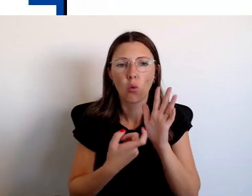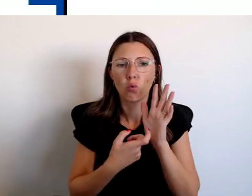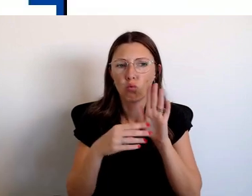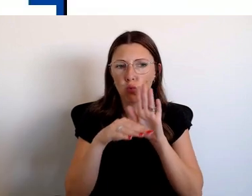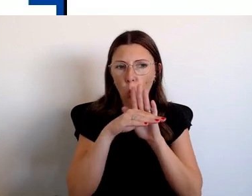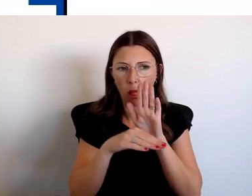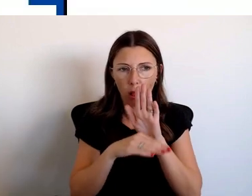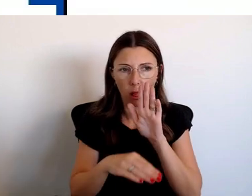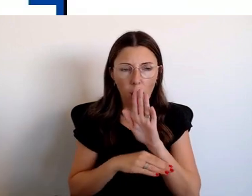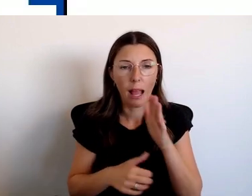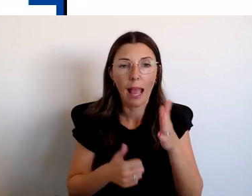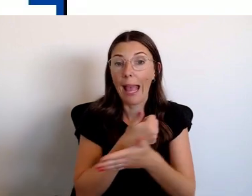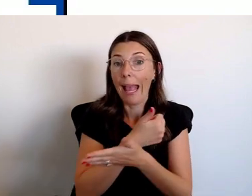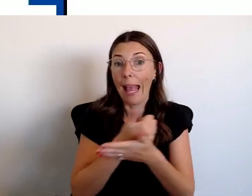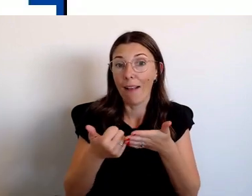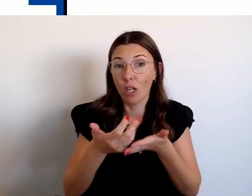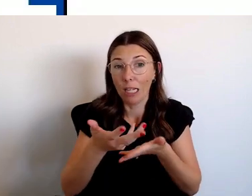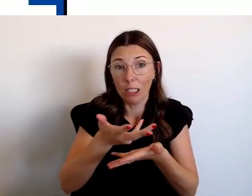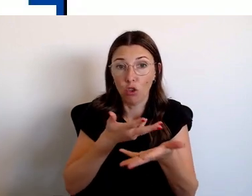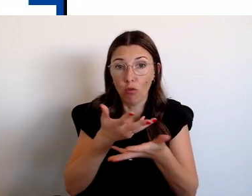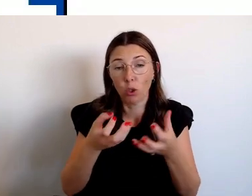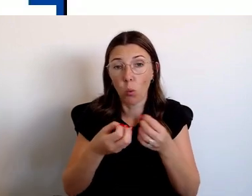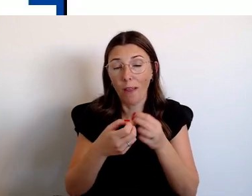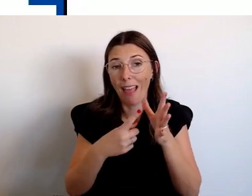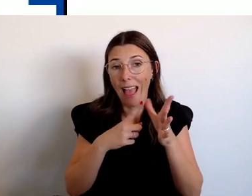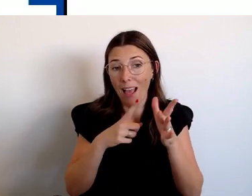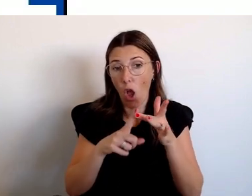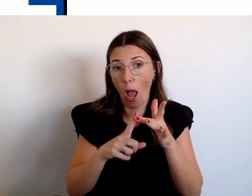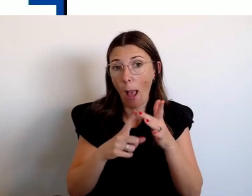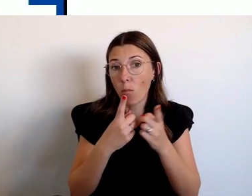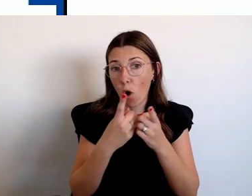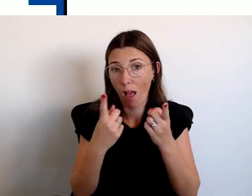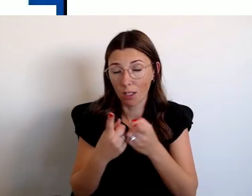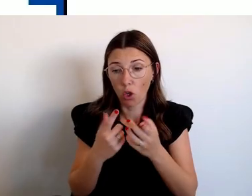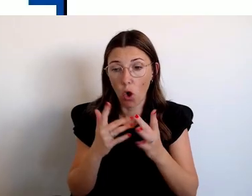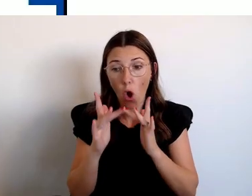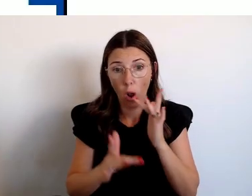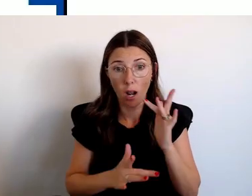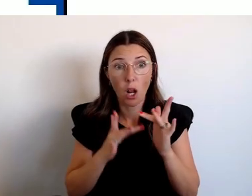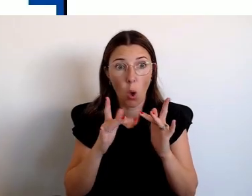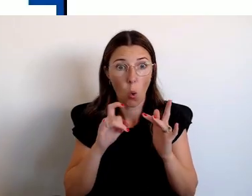Every single interaction with our AI products online is scanned.